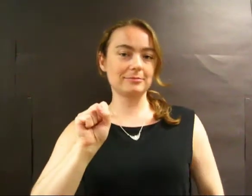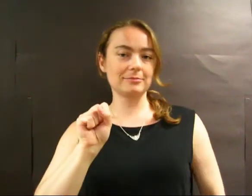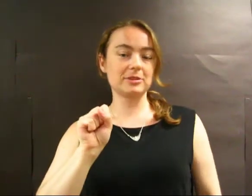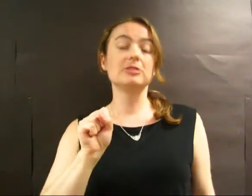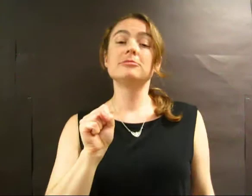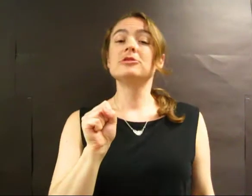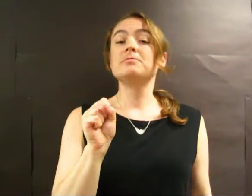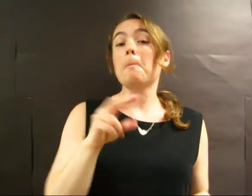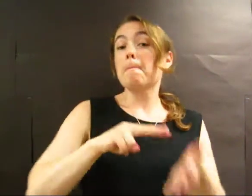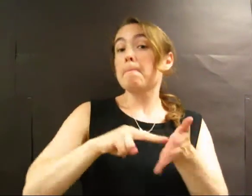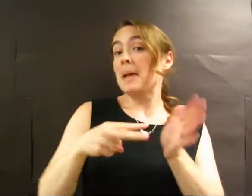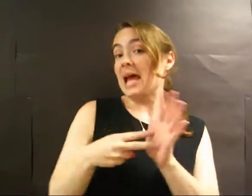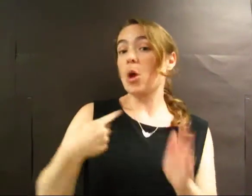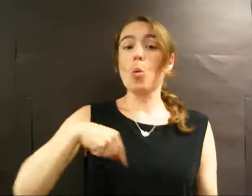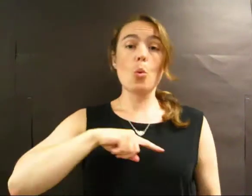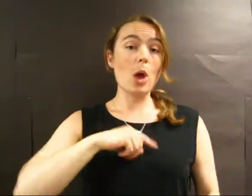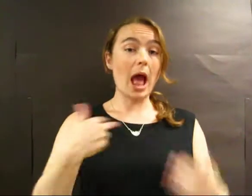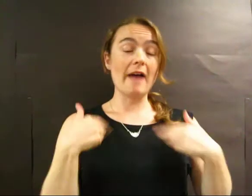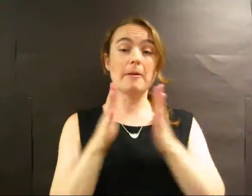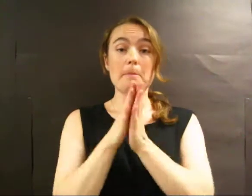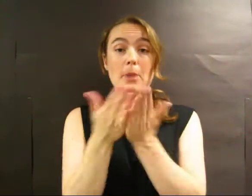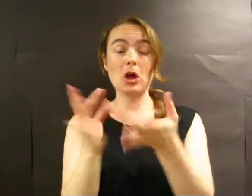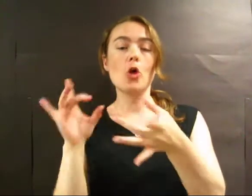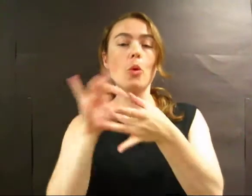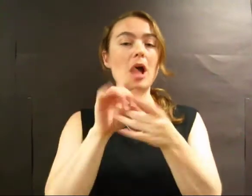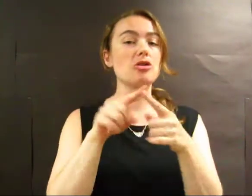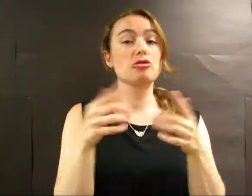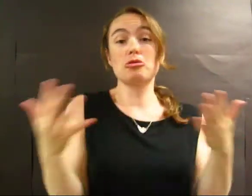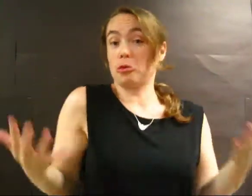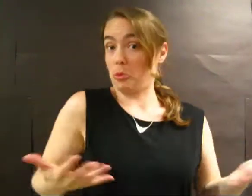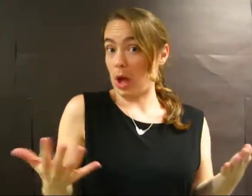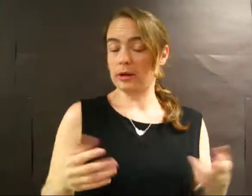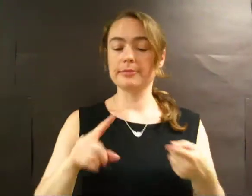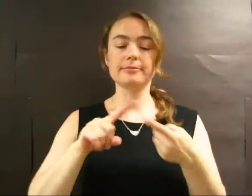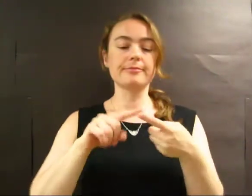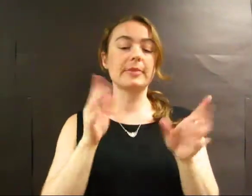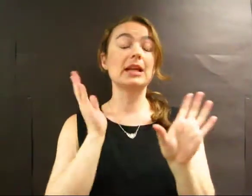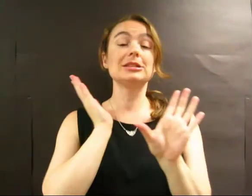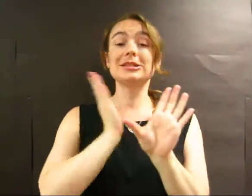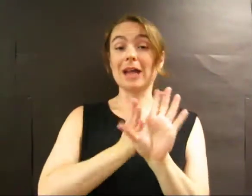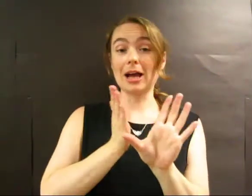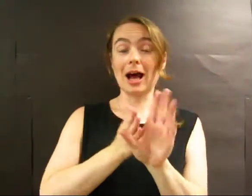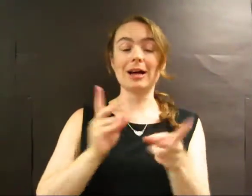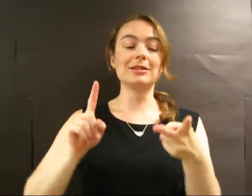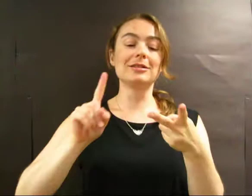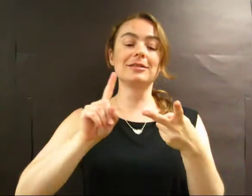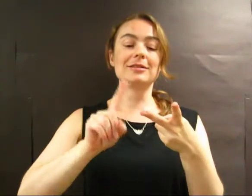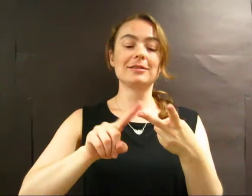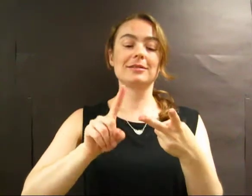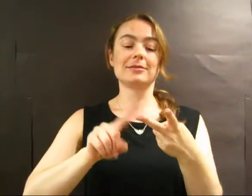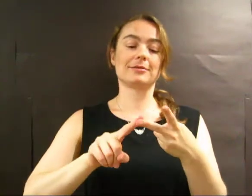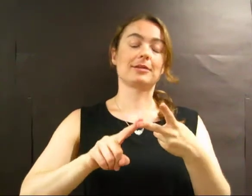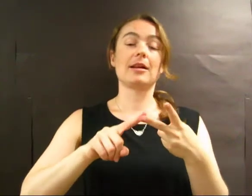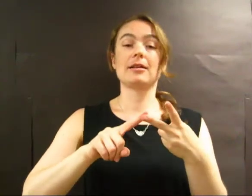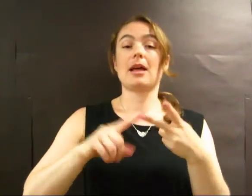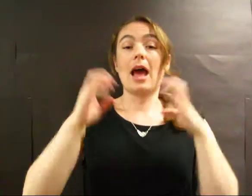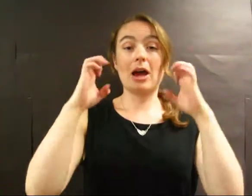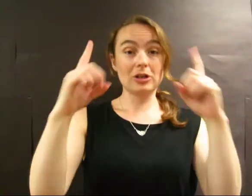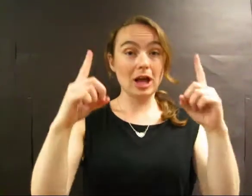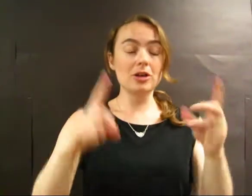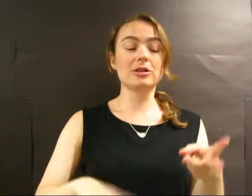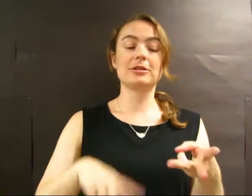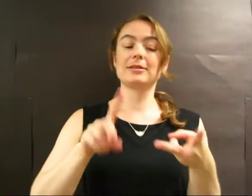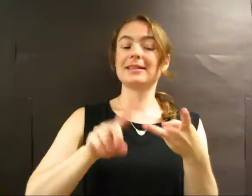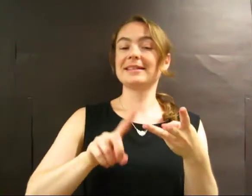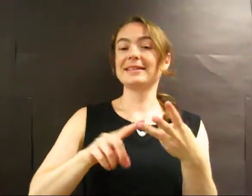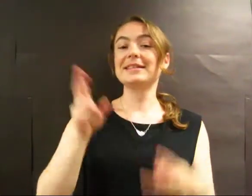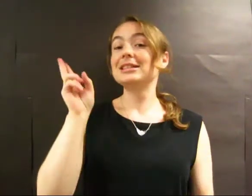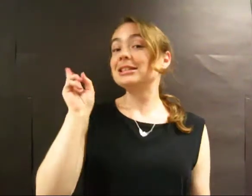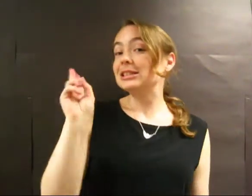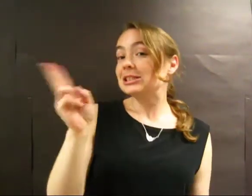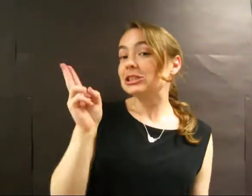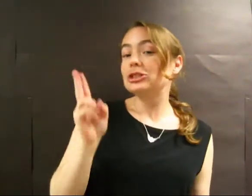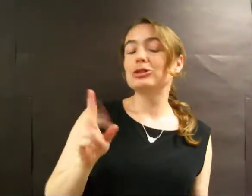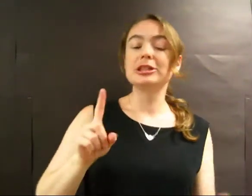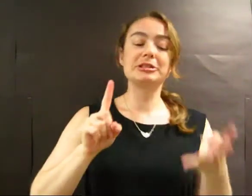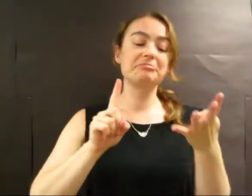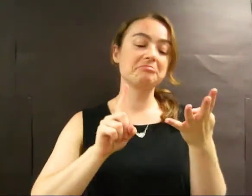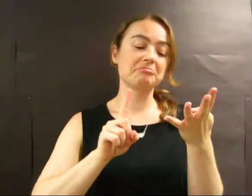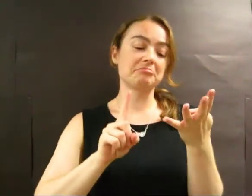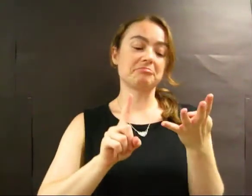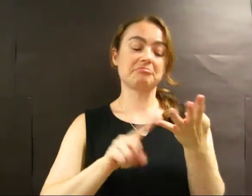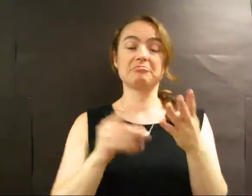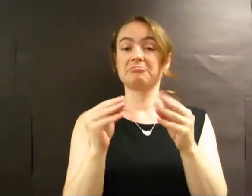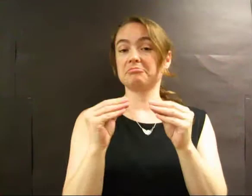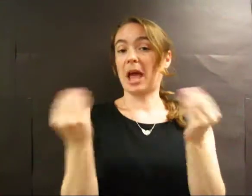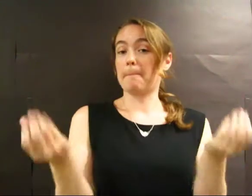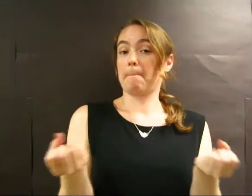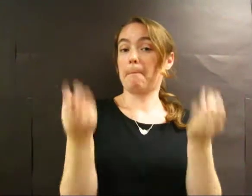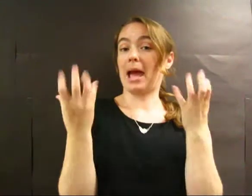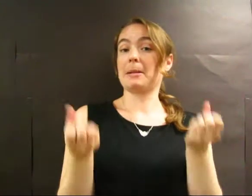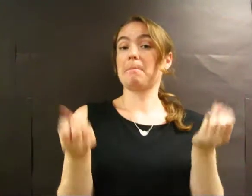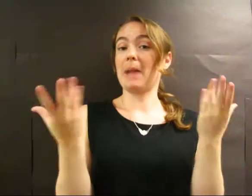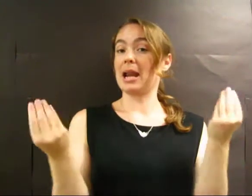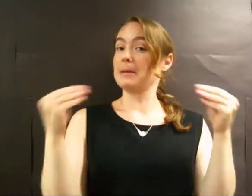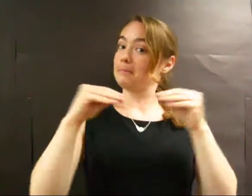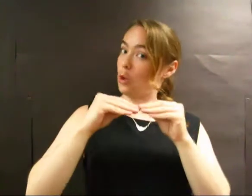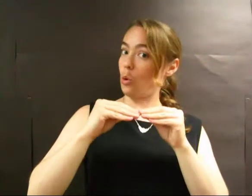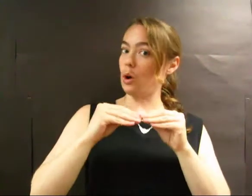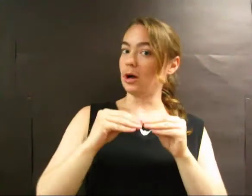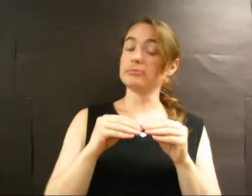For example, we have books on psychology, education, history, and many other topics.